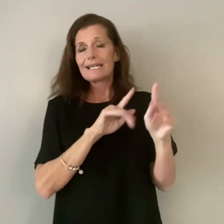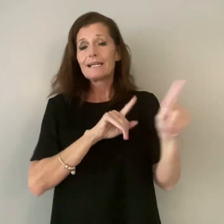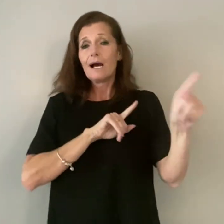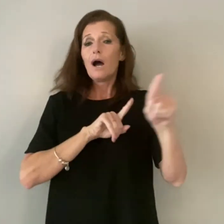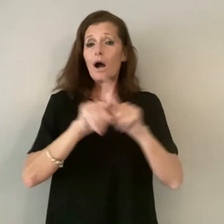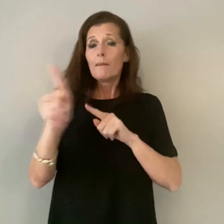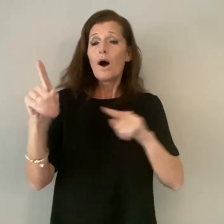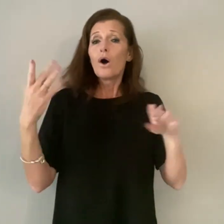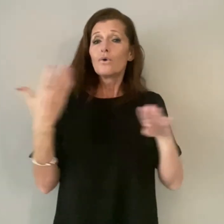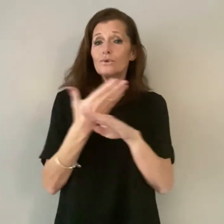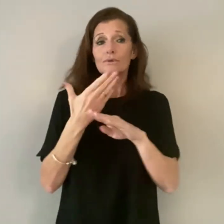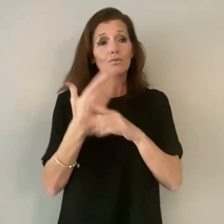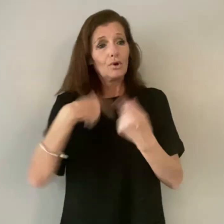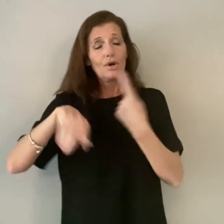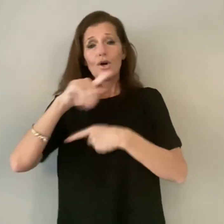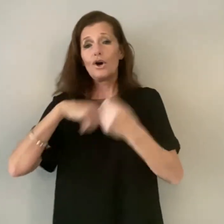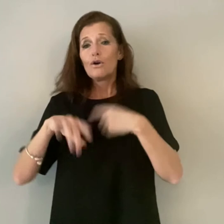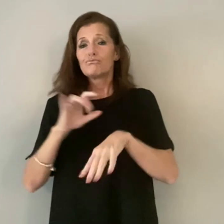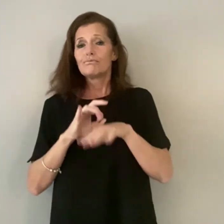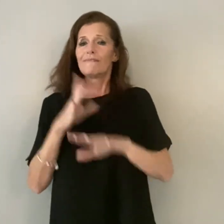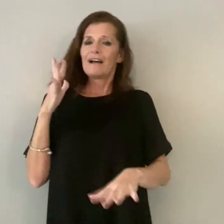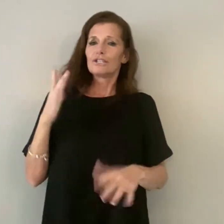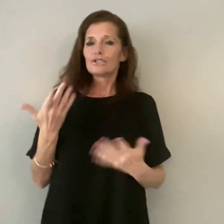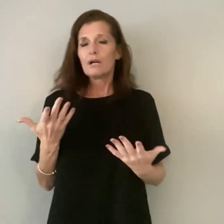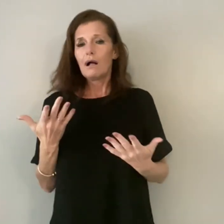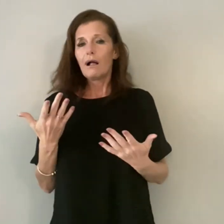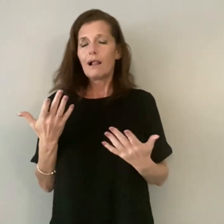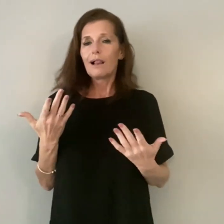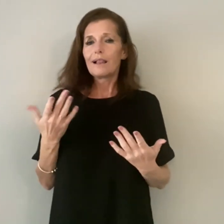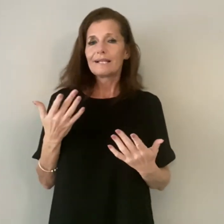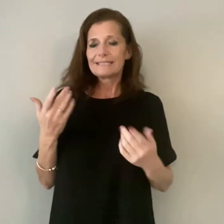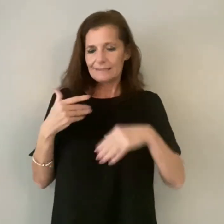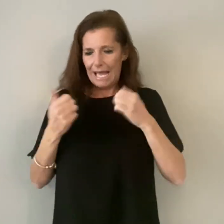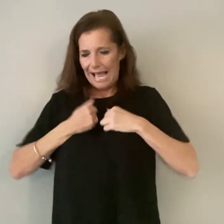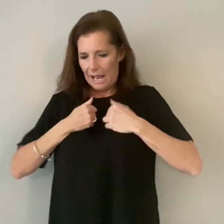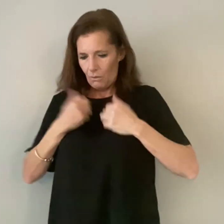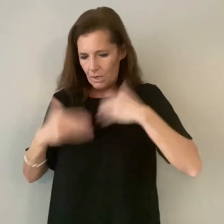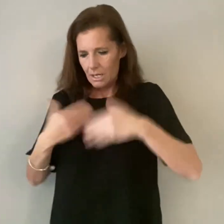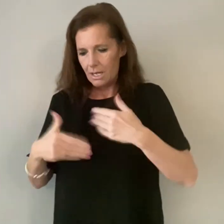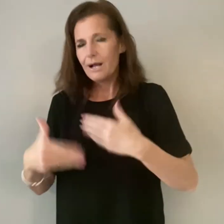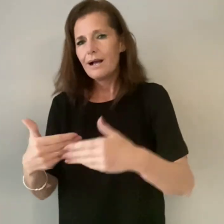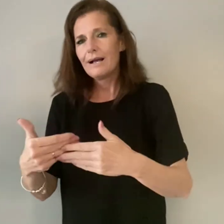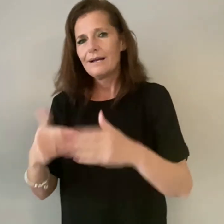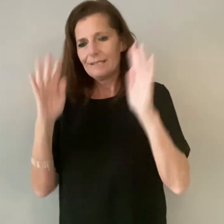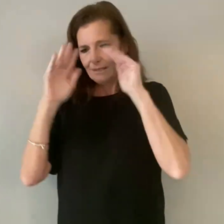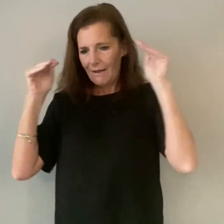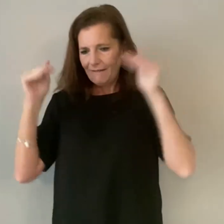Most of what we do in professionals is working on other motivated about where we want to go